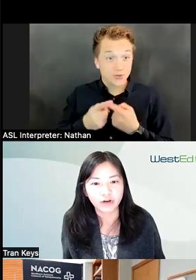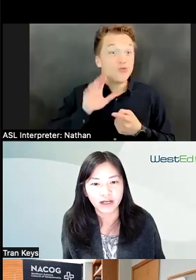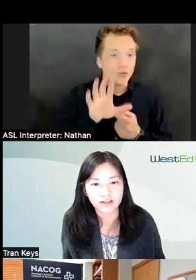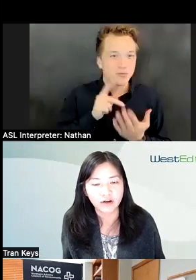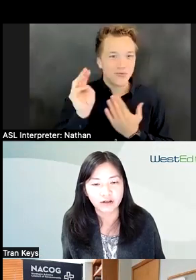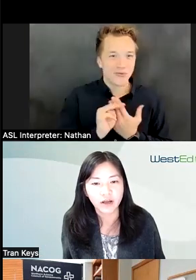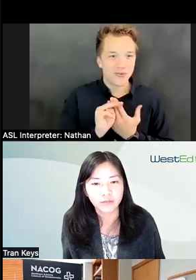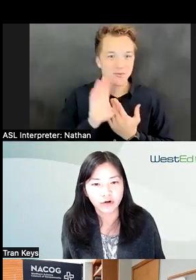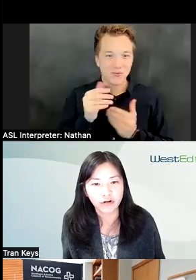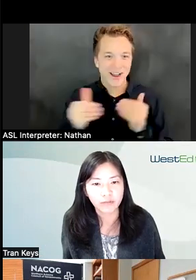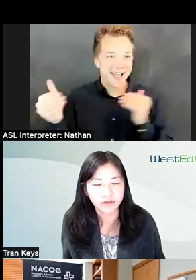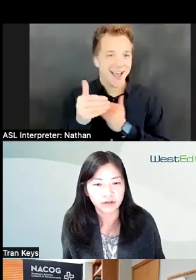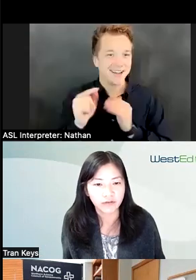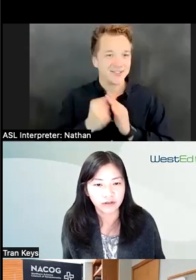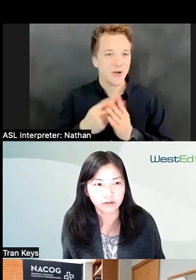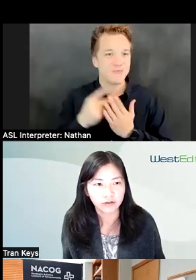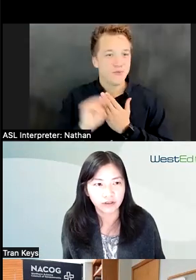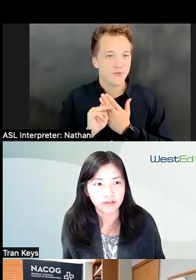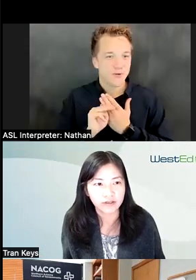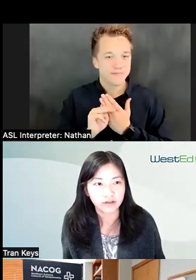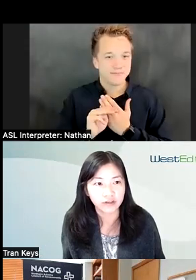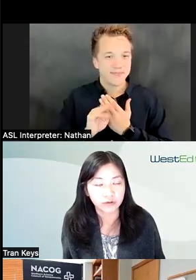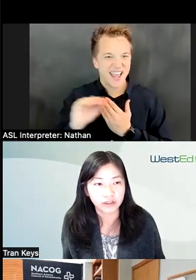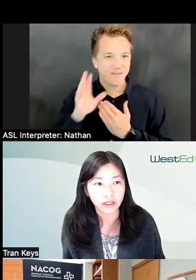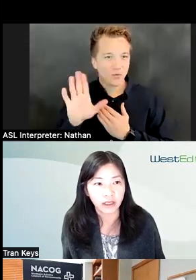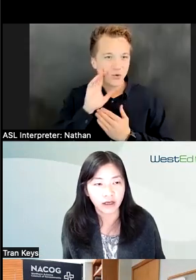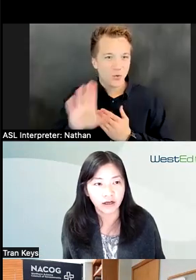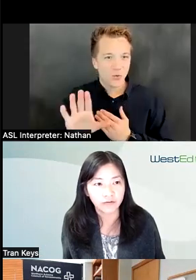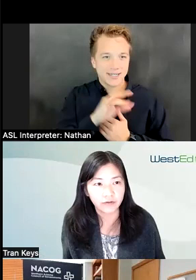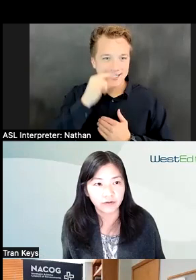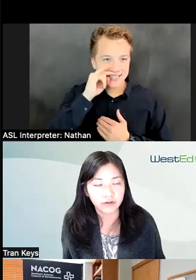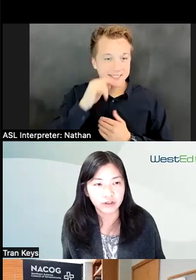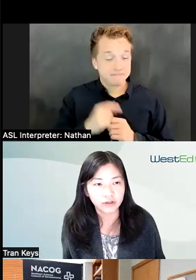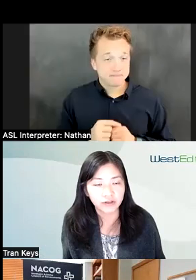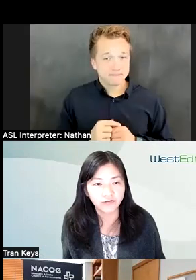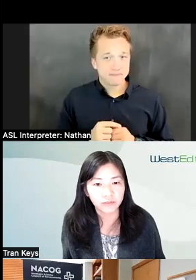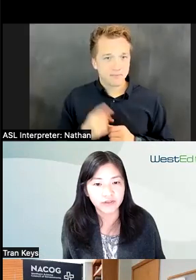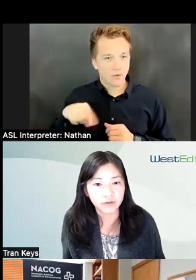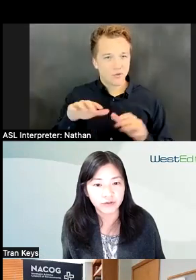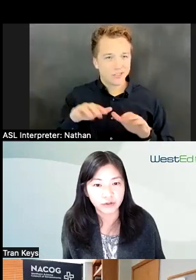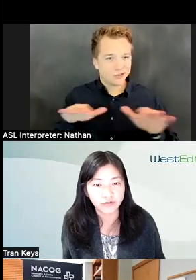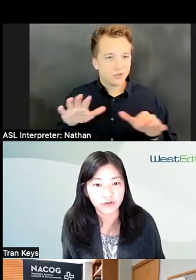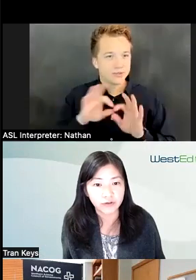your Head Start program and the children and families that you serve.